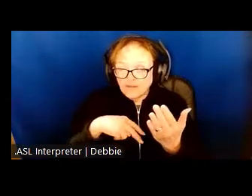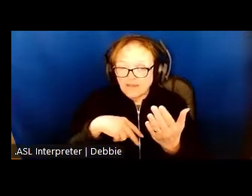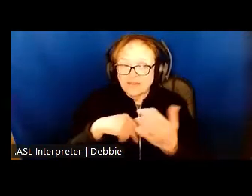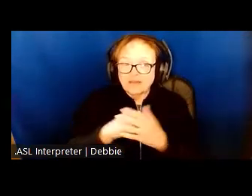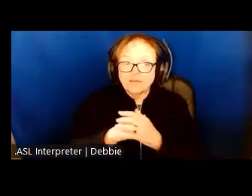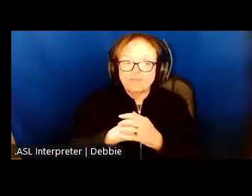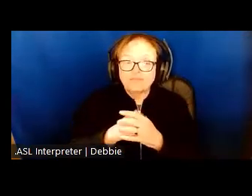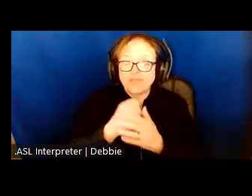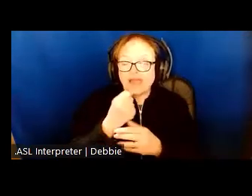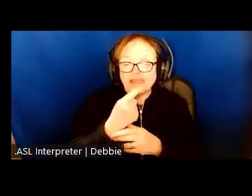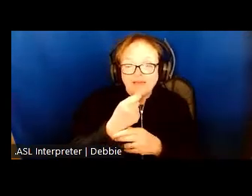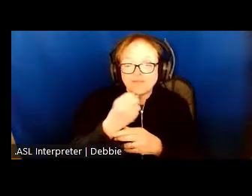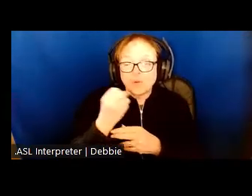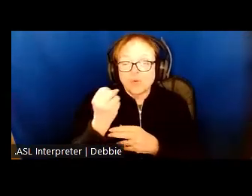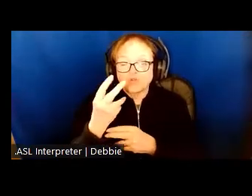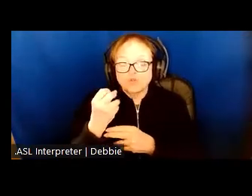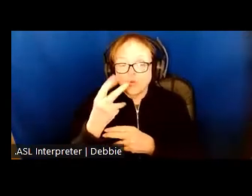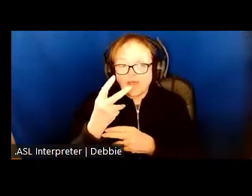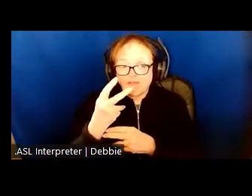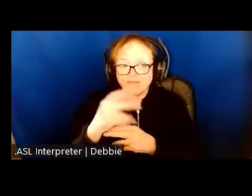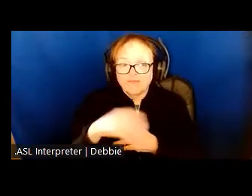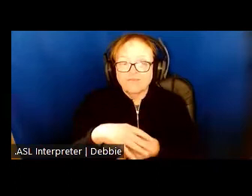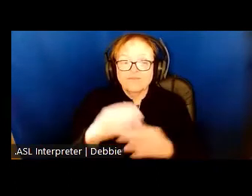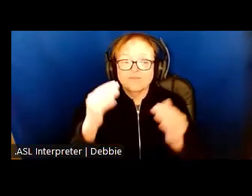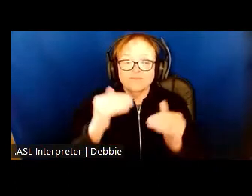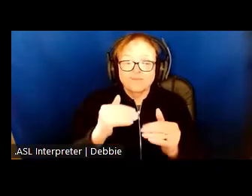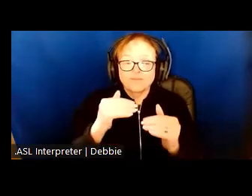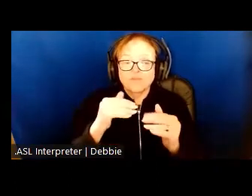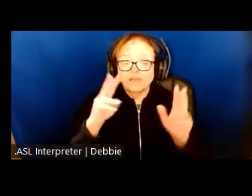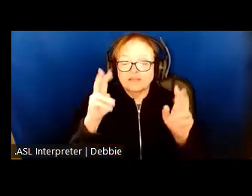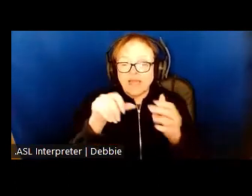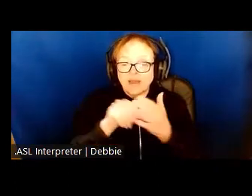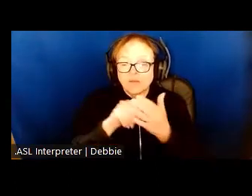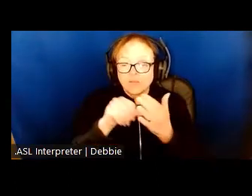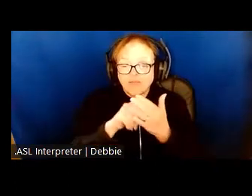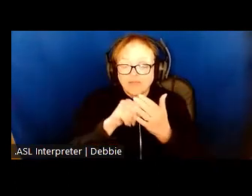Title pages will be accepted but may only serve as a table of contents.